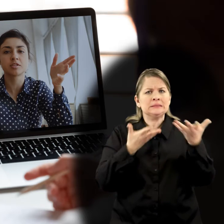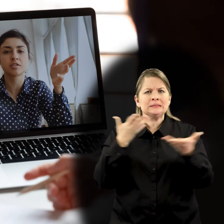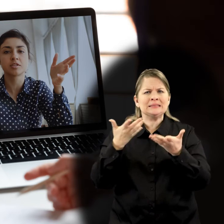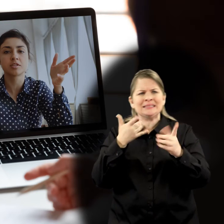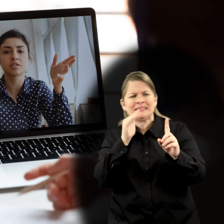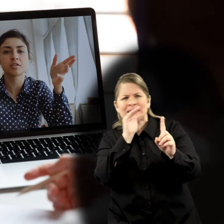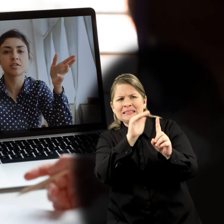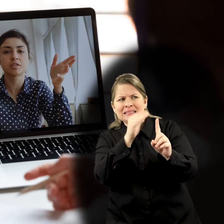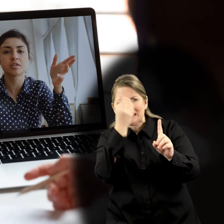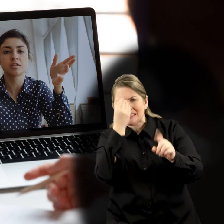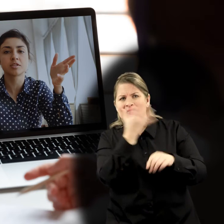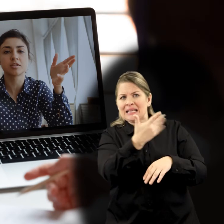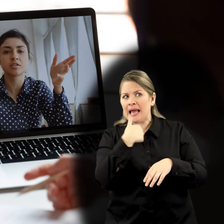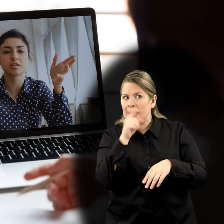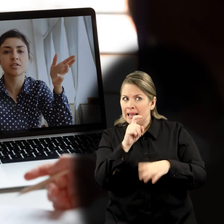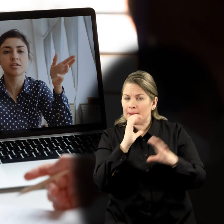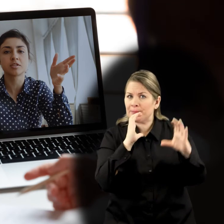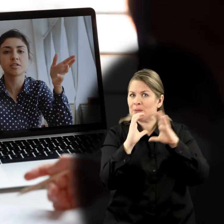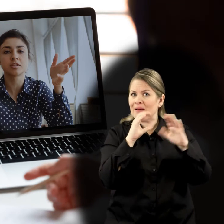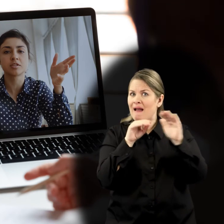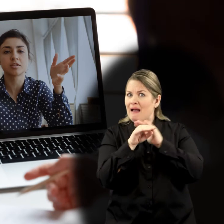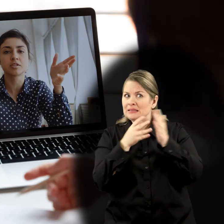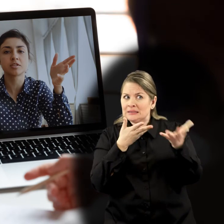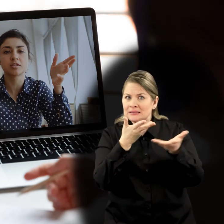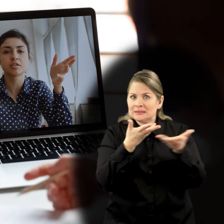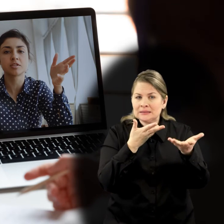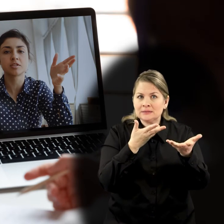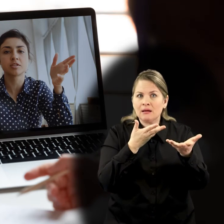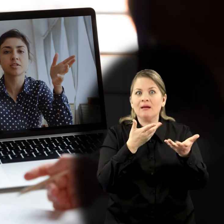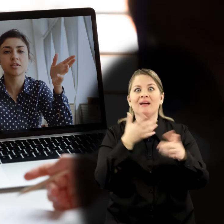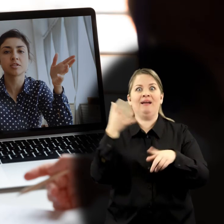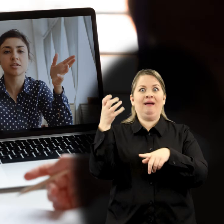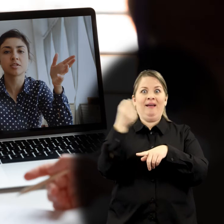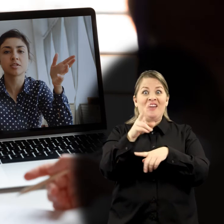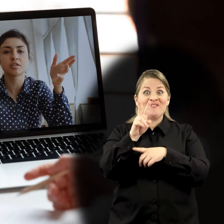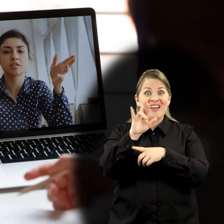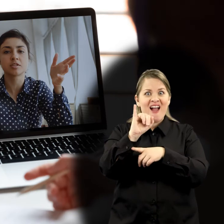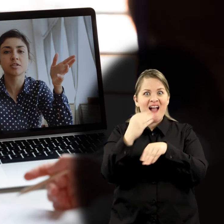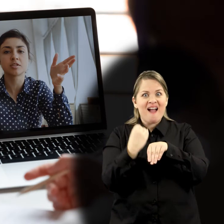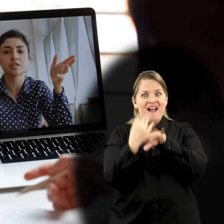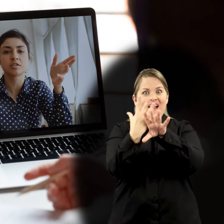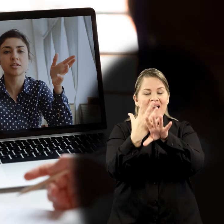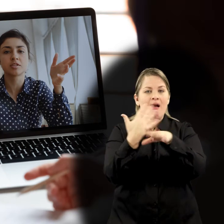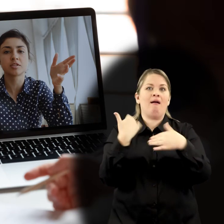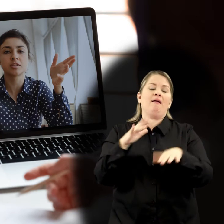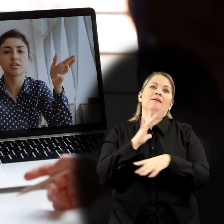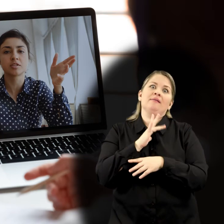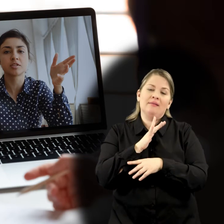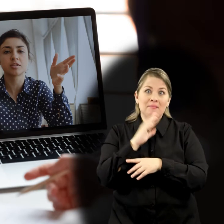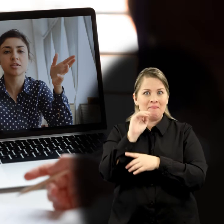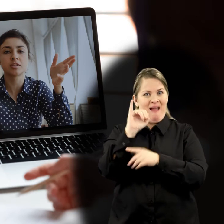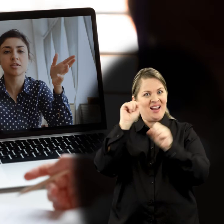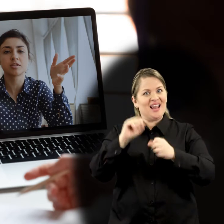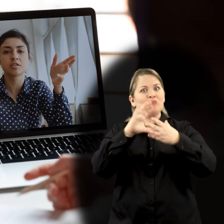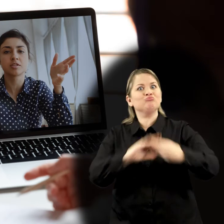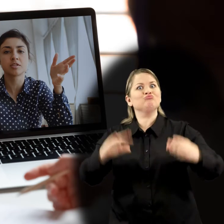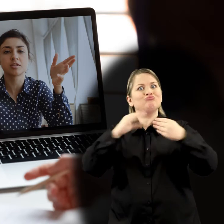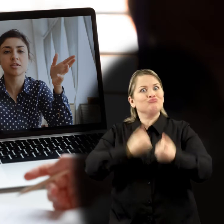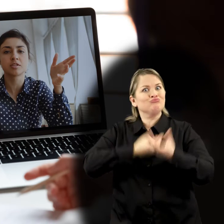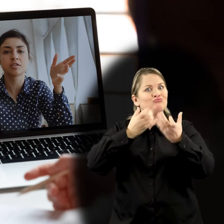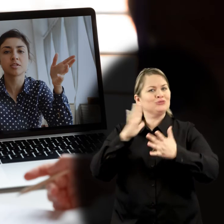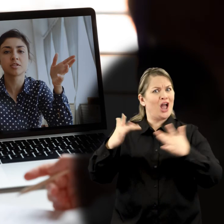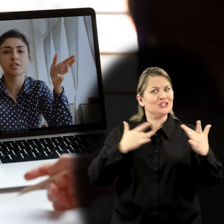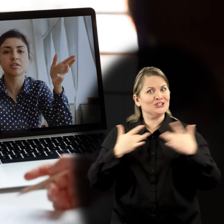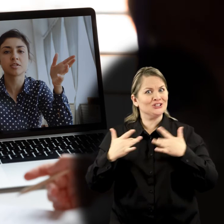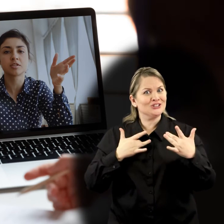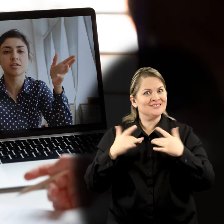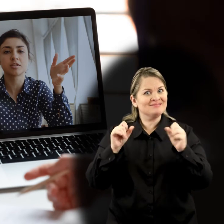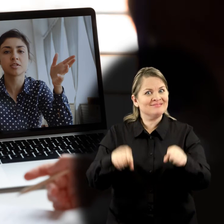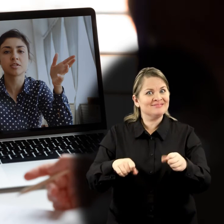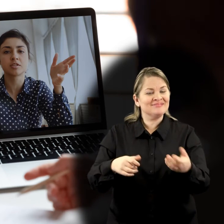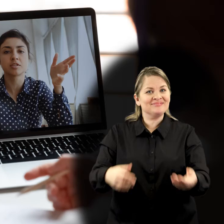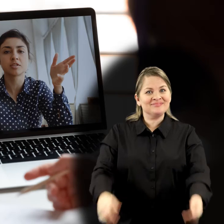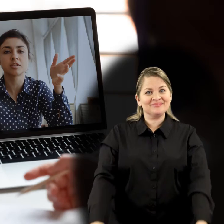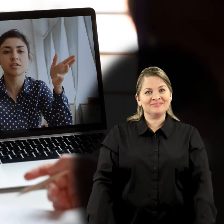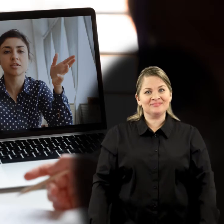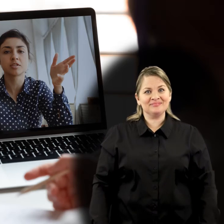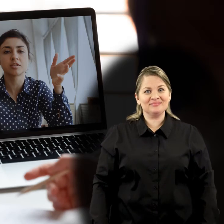When a qualified interpreter was unavailable, VRI allowed her to voice her concerns.